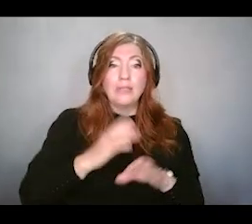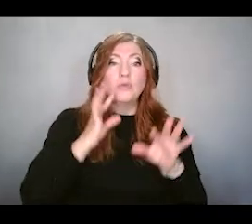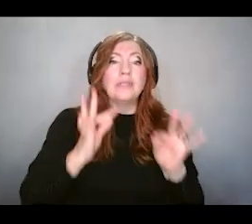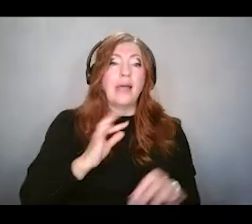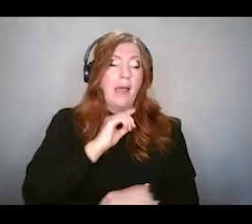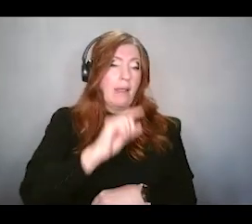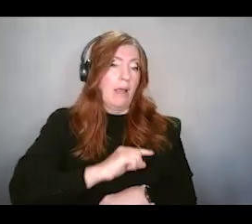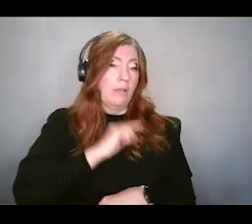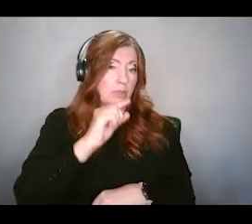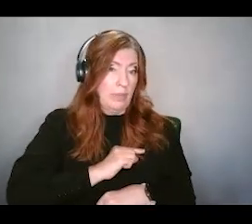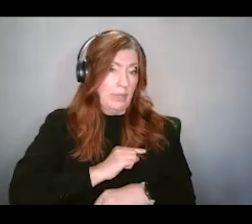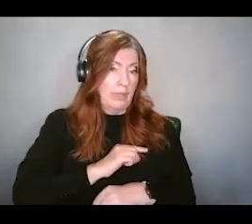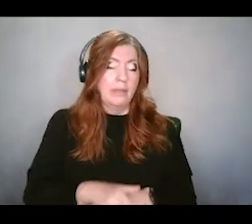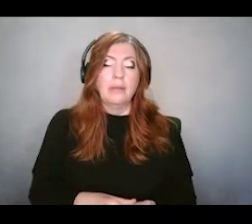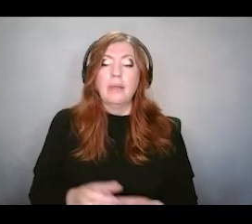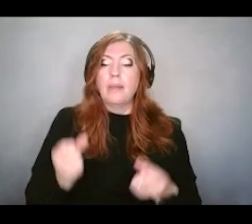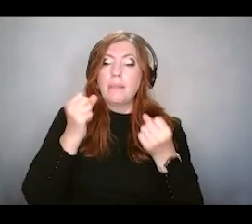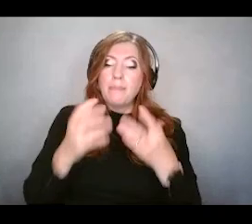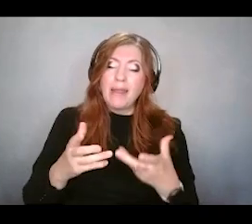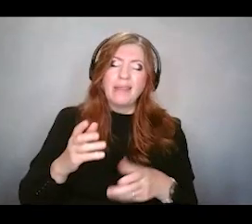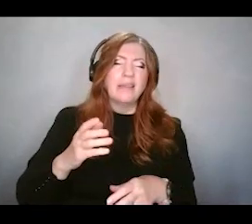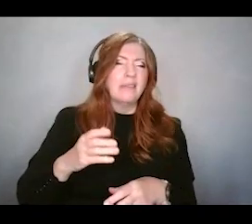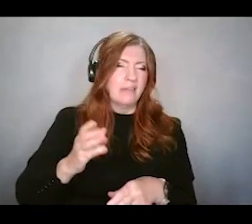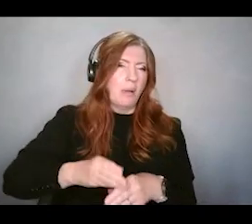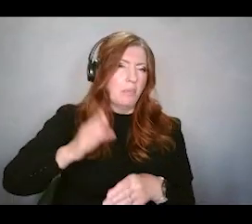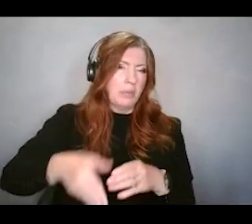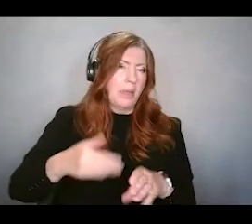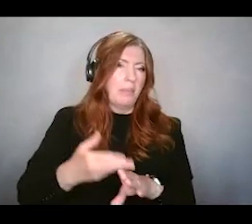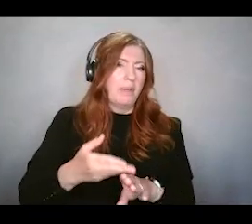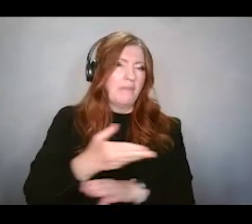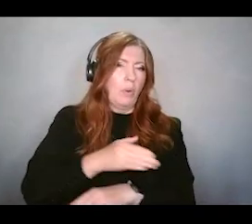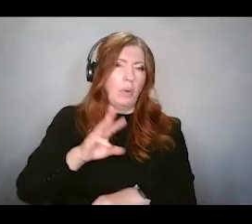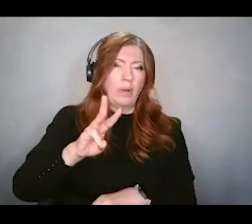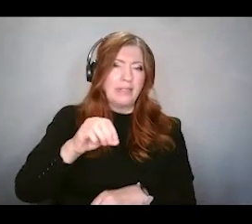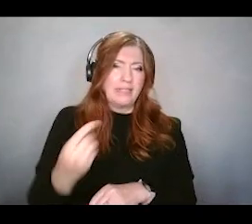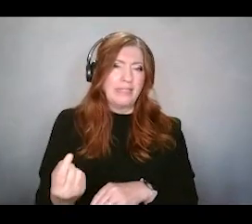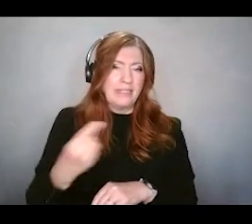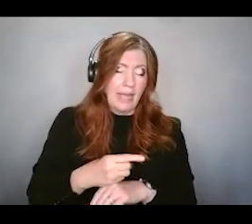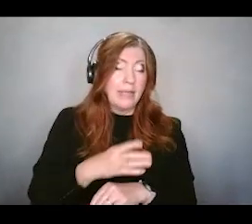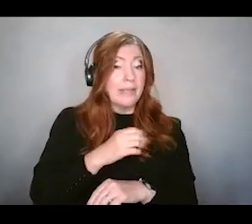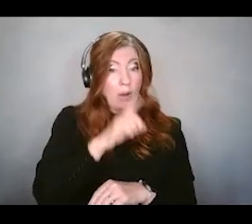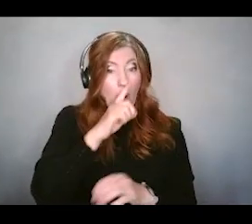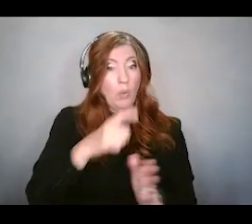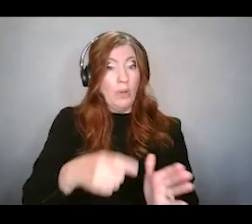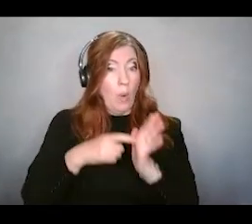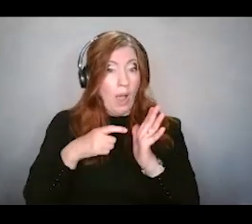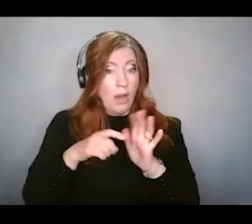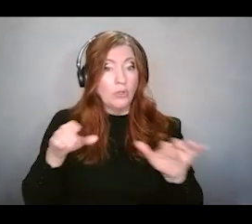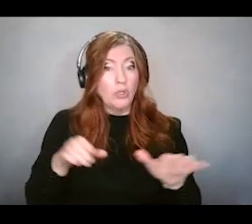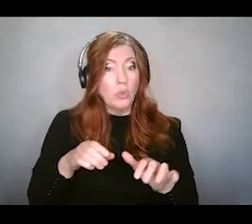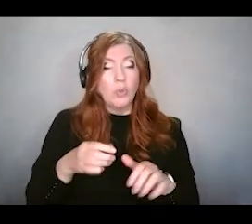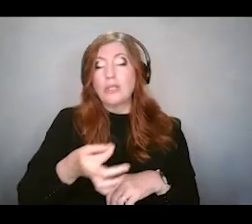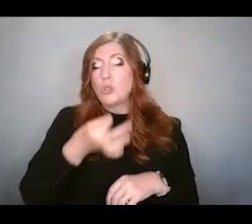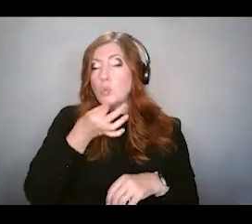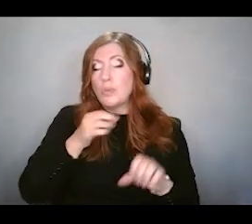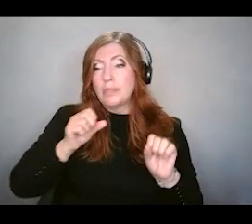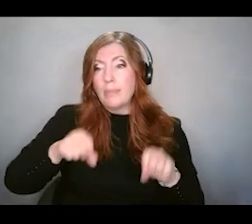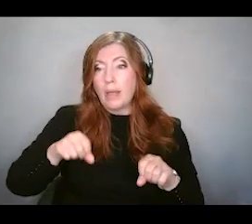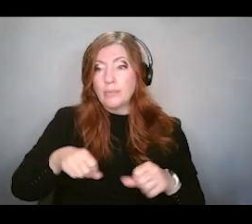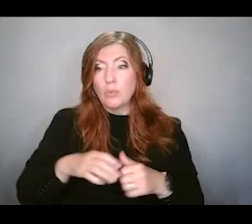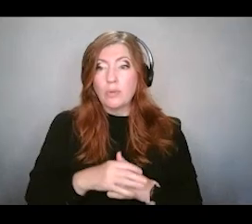though many complete it sooner and are required to do so as soon as possible.